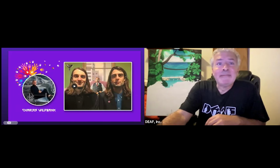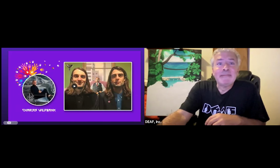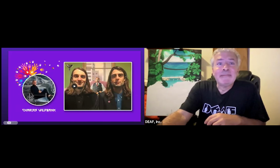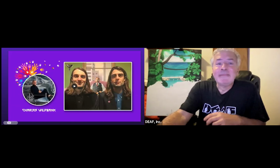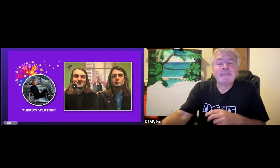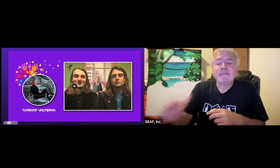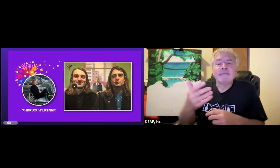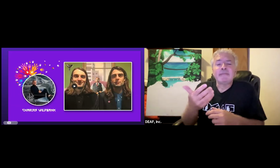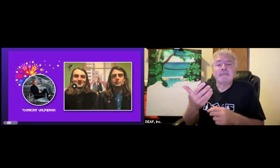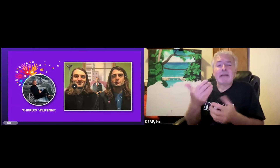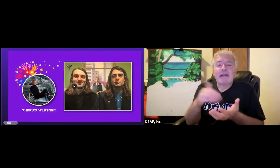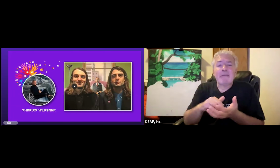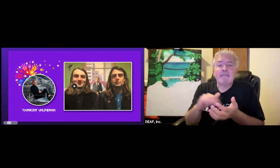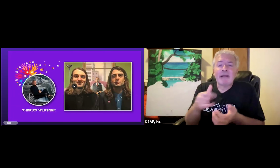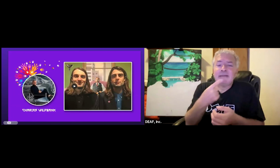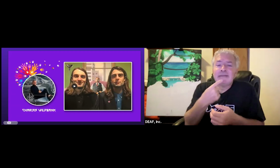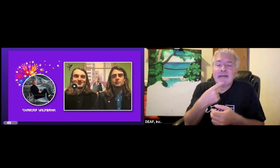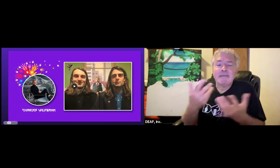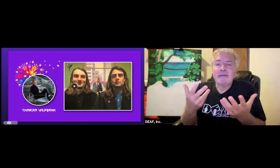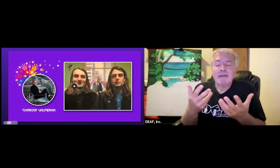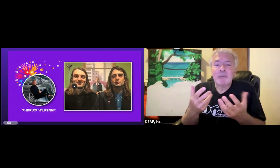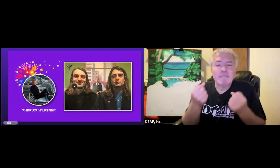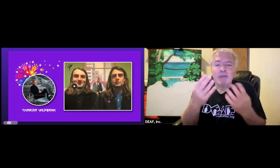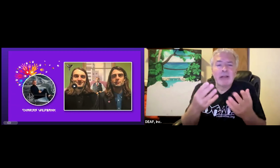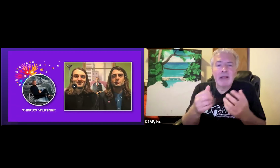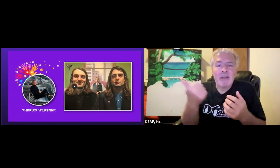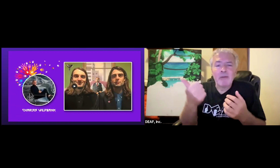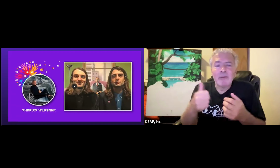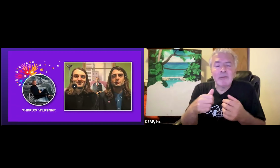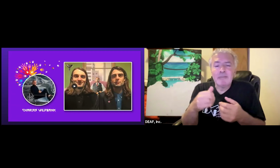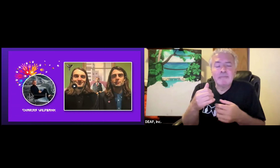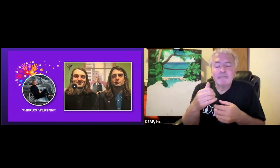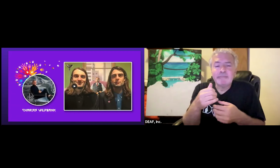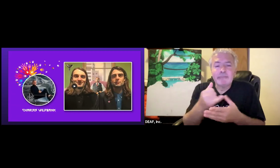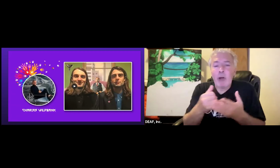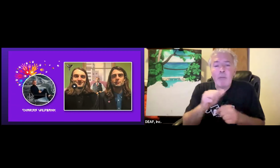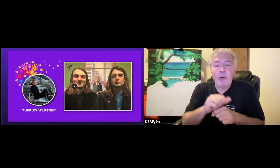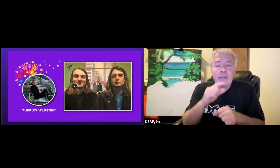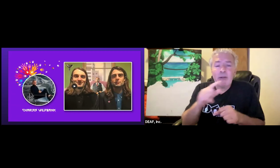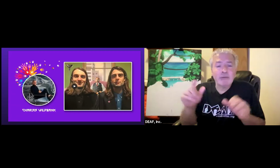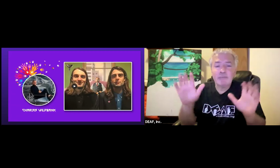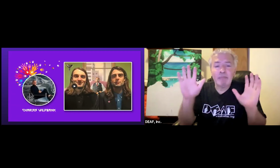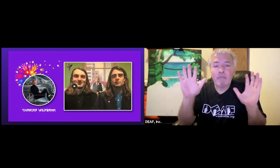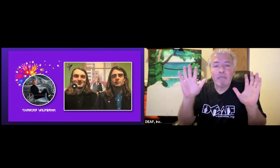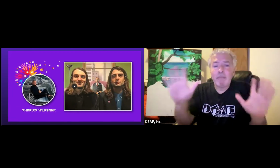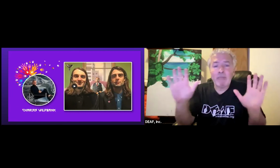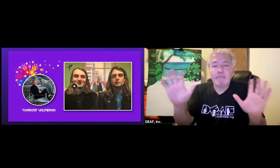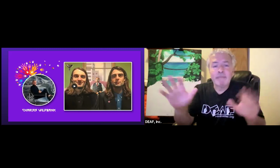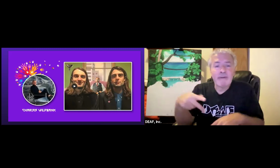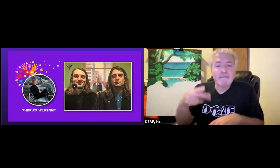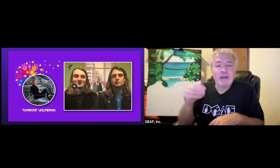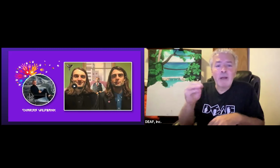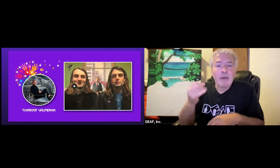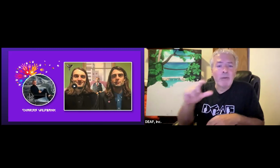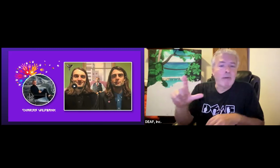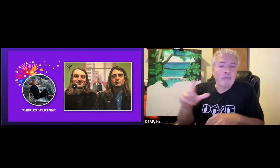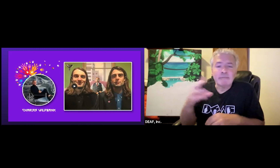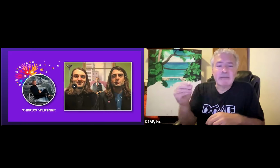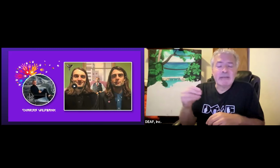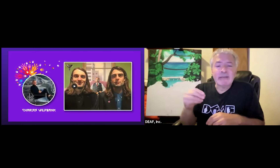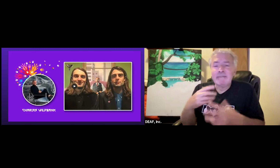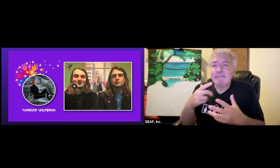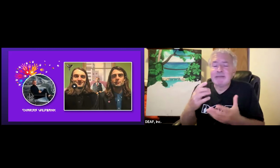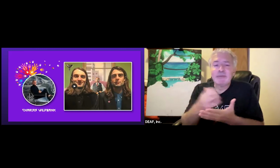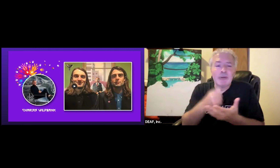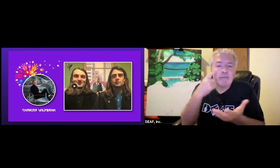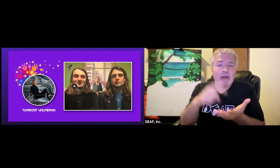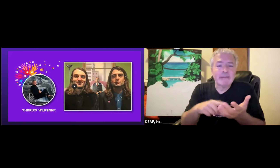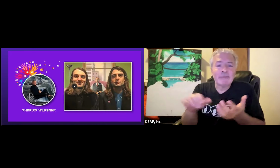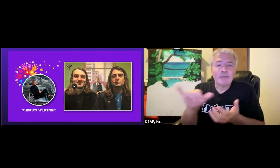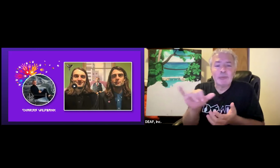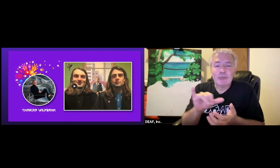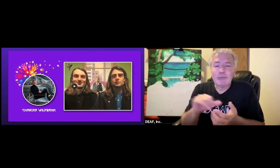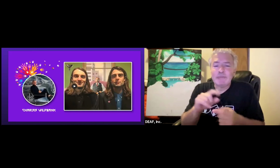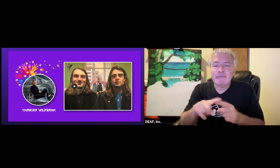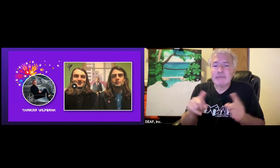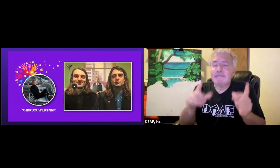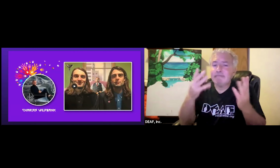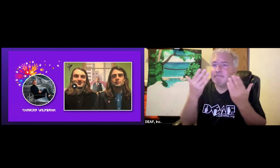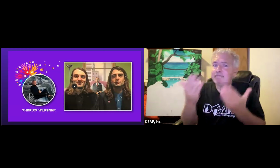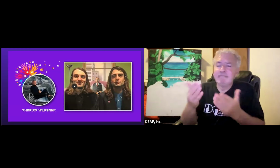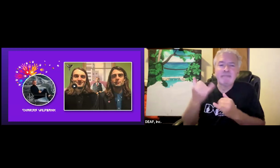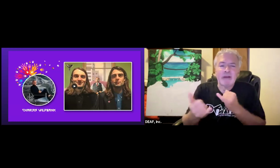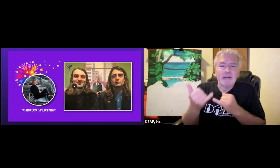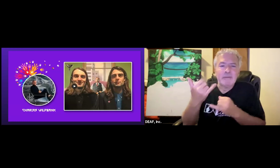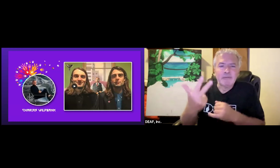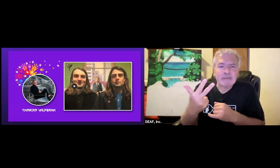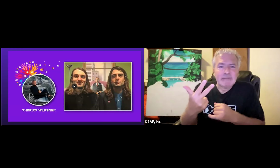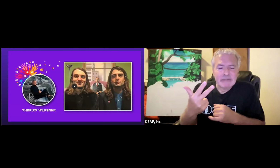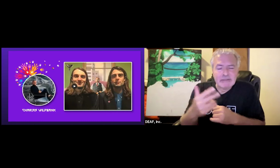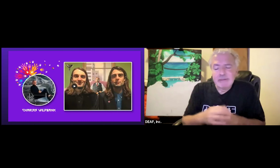Again, I would like to say there were so many artists were phenomenal. We'd like to recognize them all.